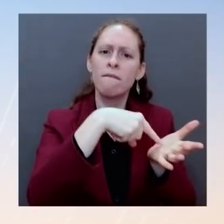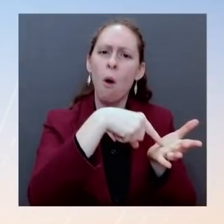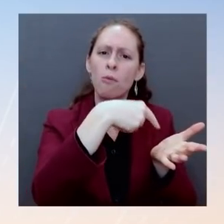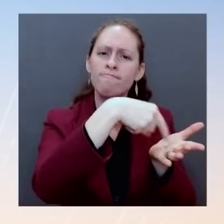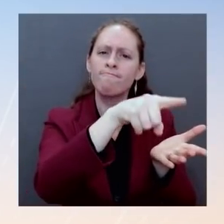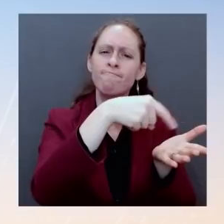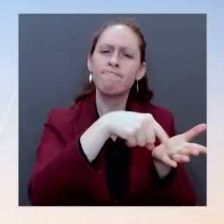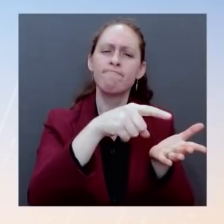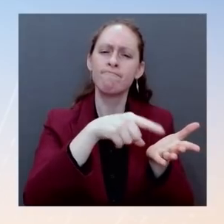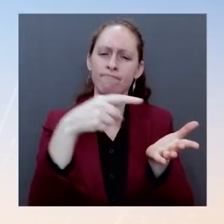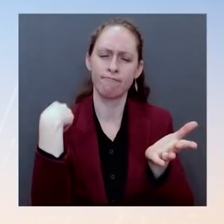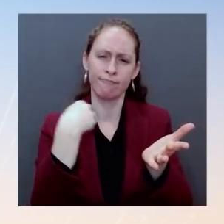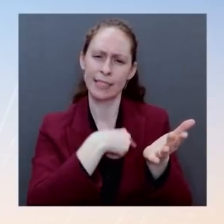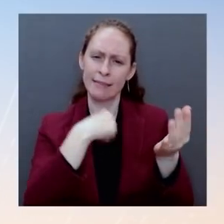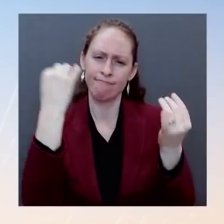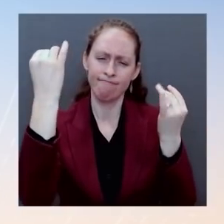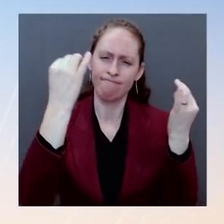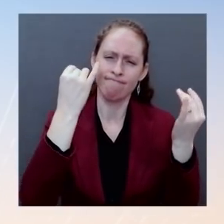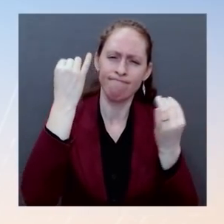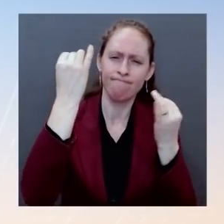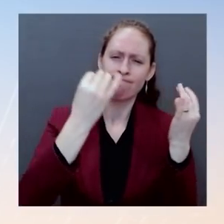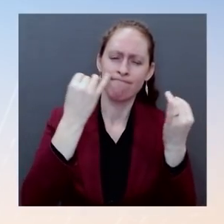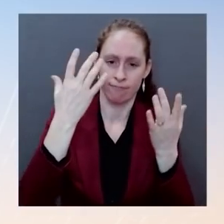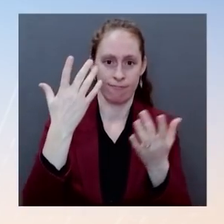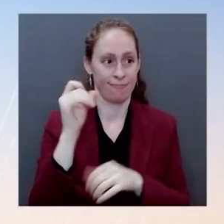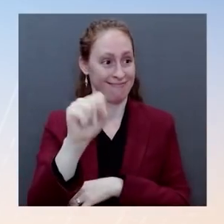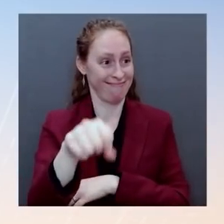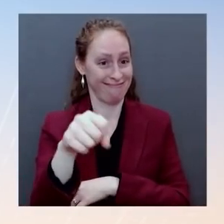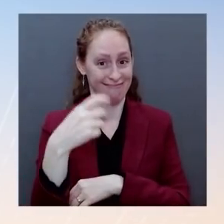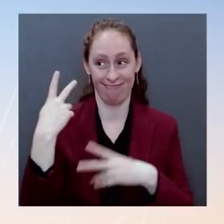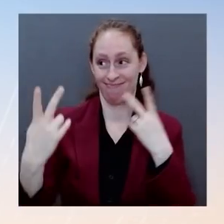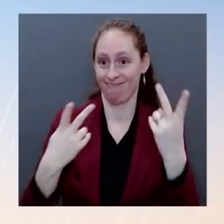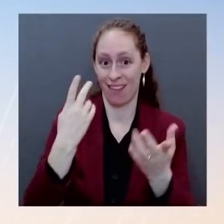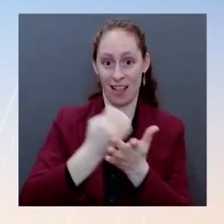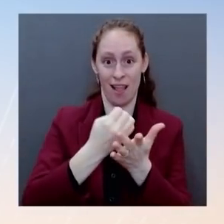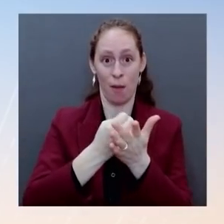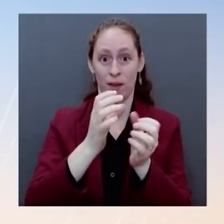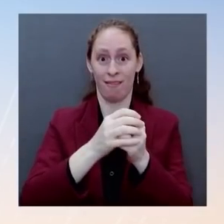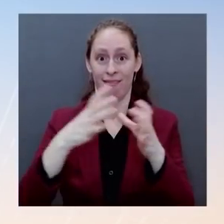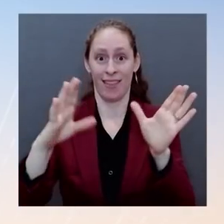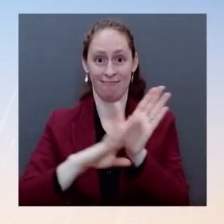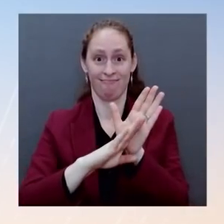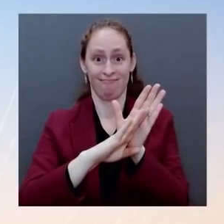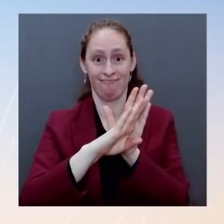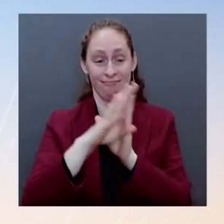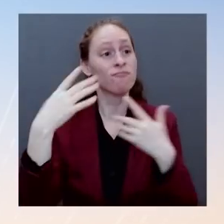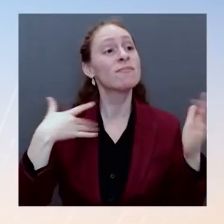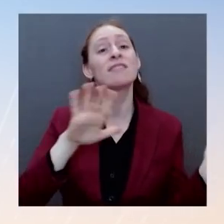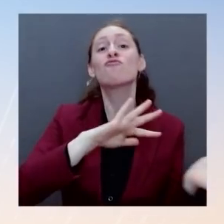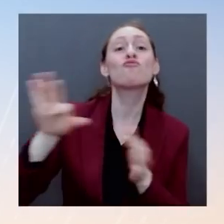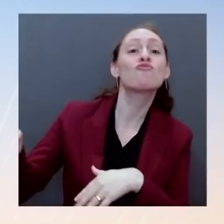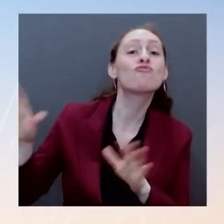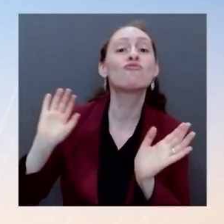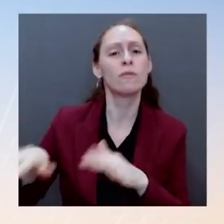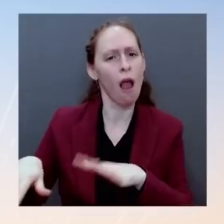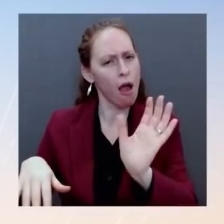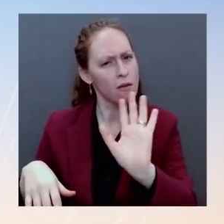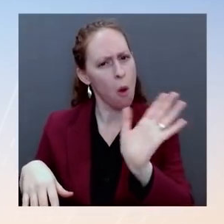And that really means, with respect to what we in the administration and Congress can do, is to focus on how we can expand